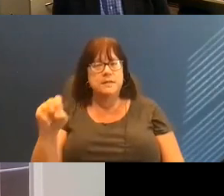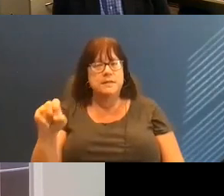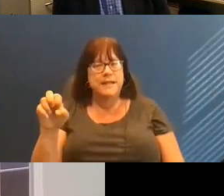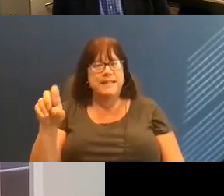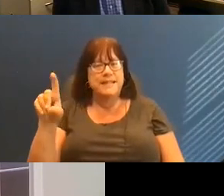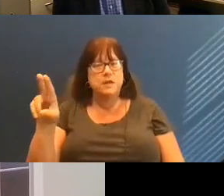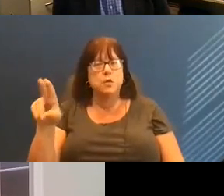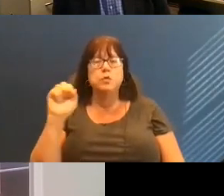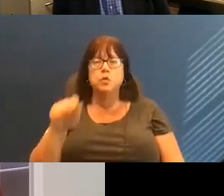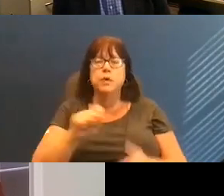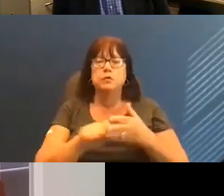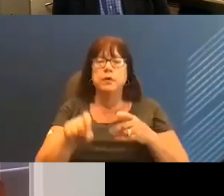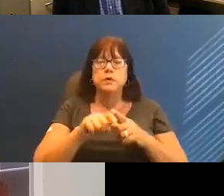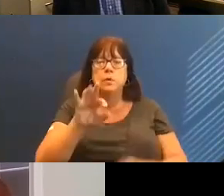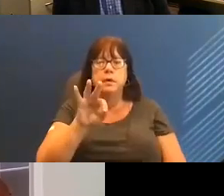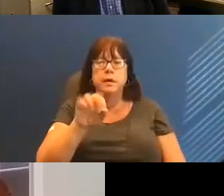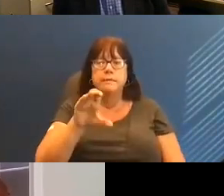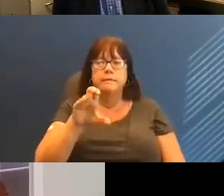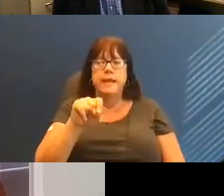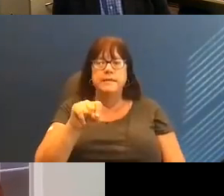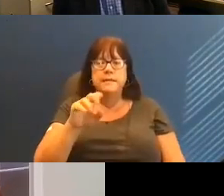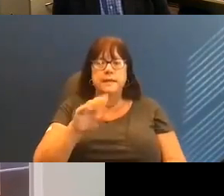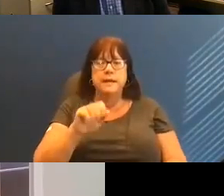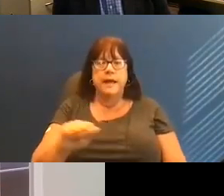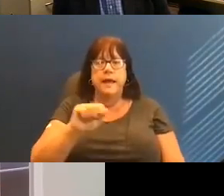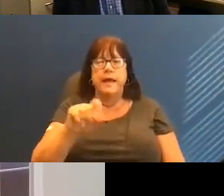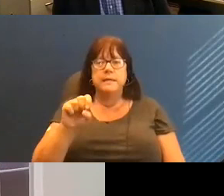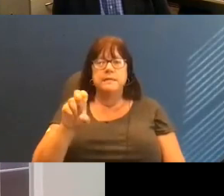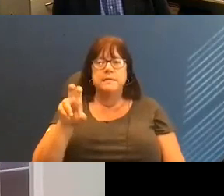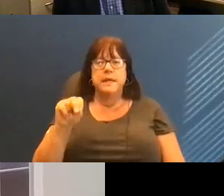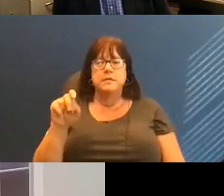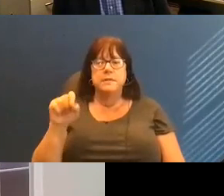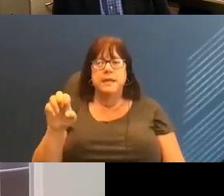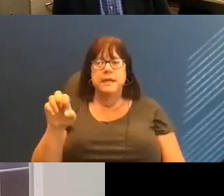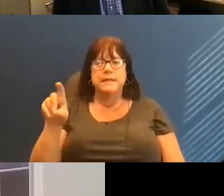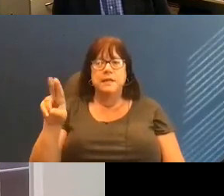to fafsa@towson.edu about any of these issues including OER that we've talked about today,